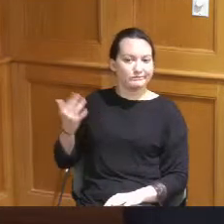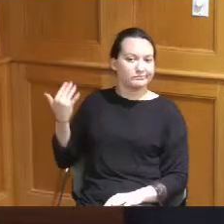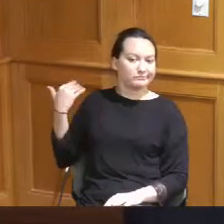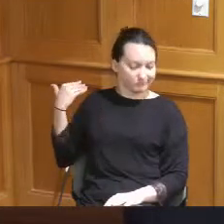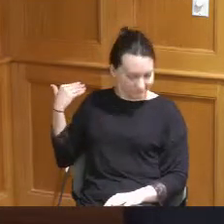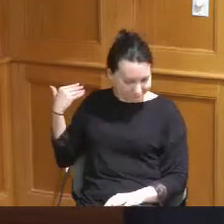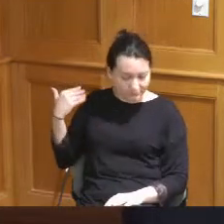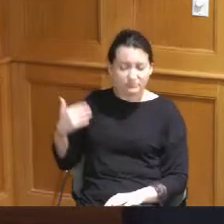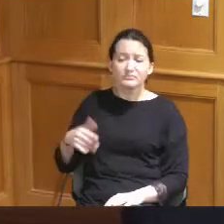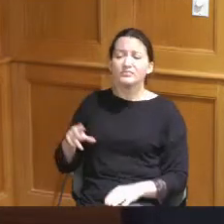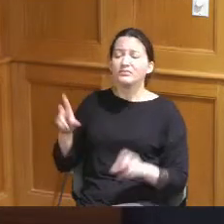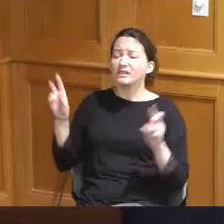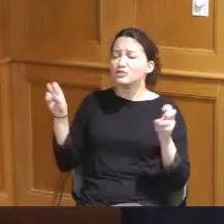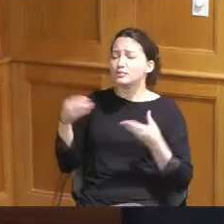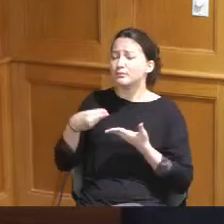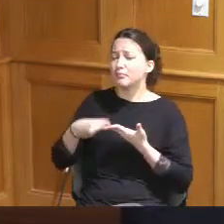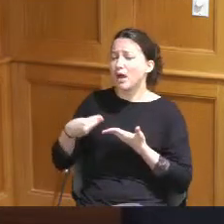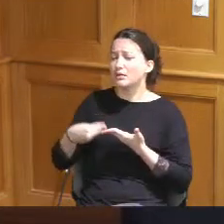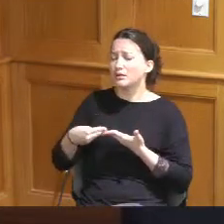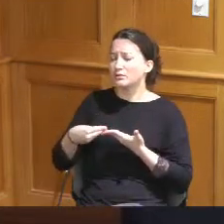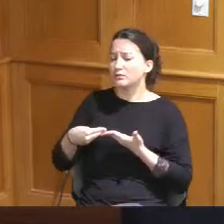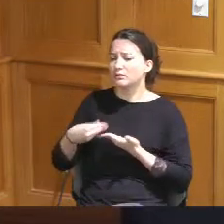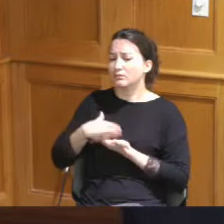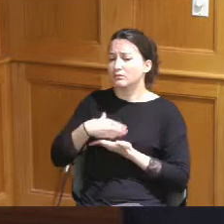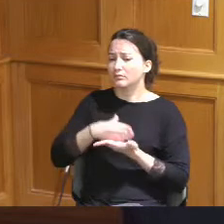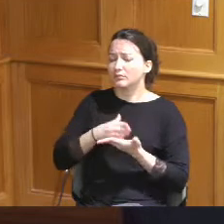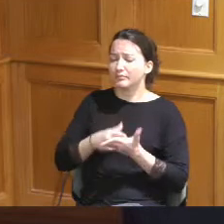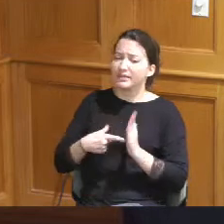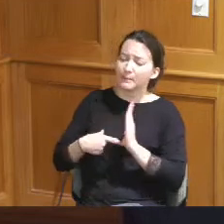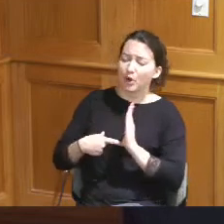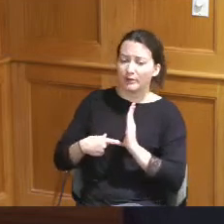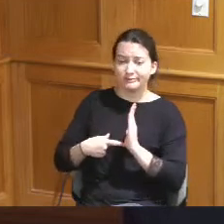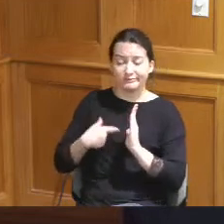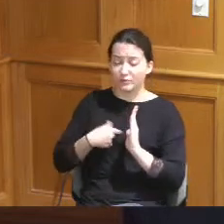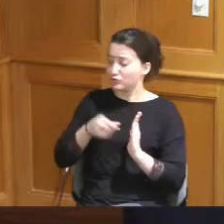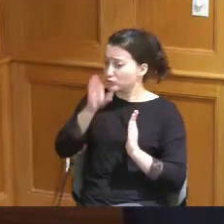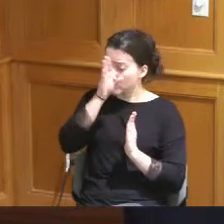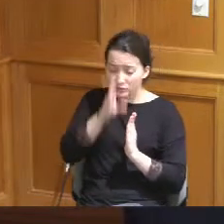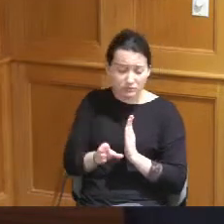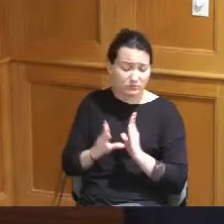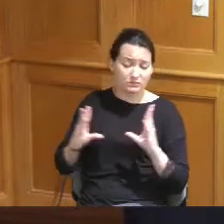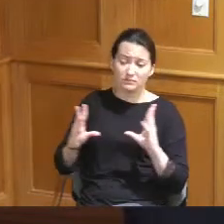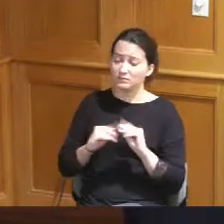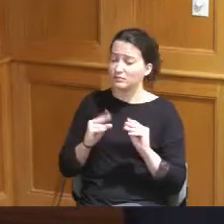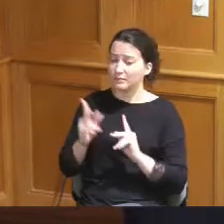issue is on the funding model I can say I was in very direct meetings with folks from the Northern